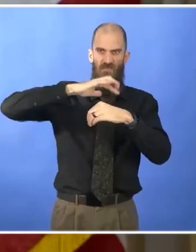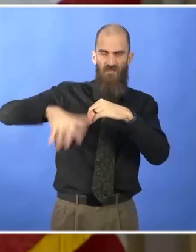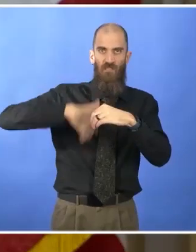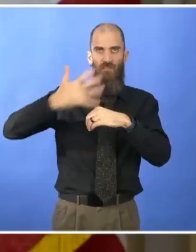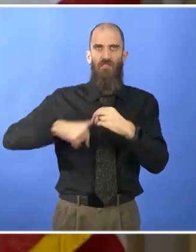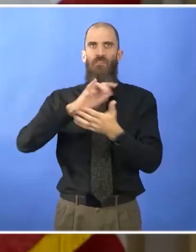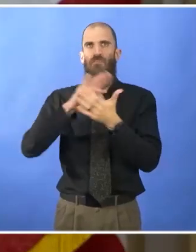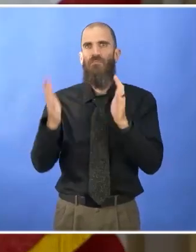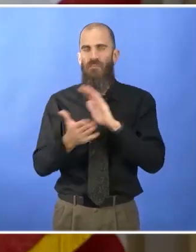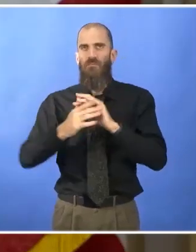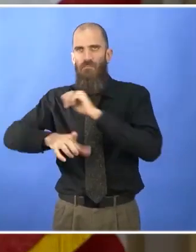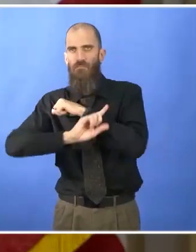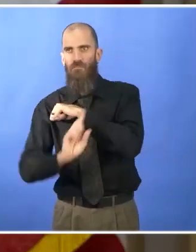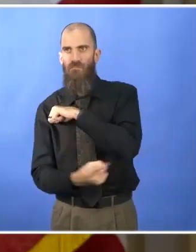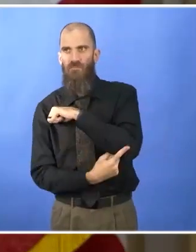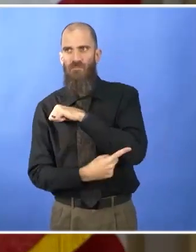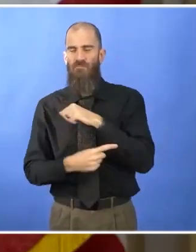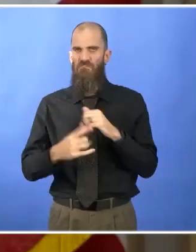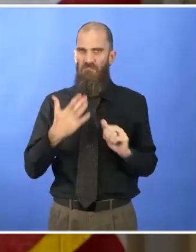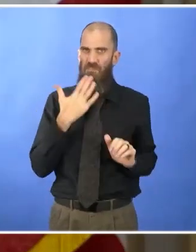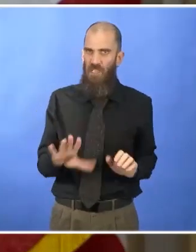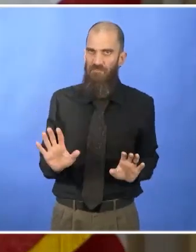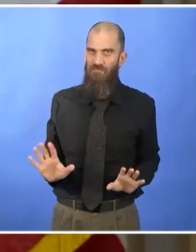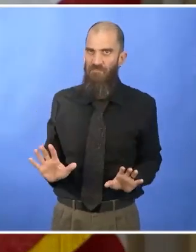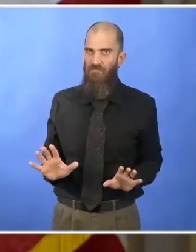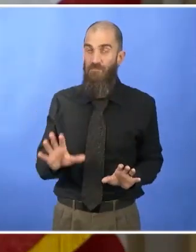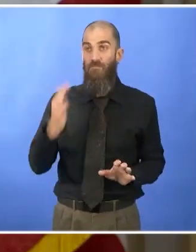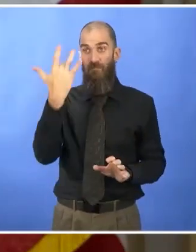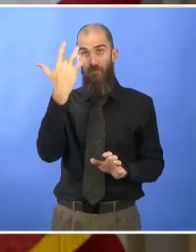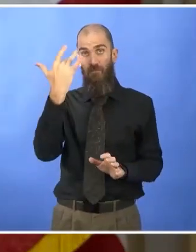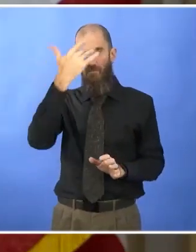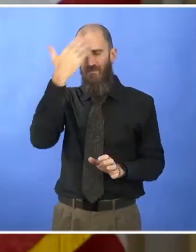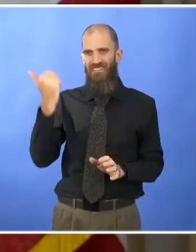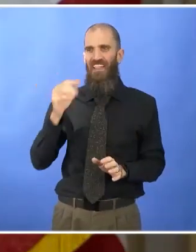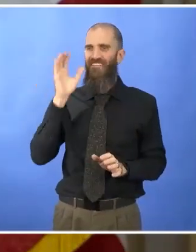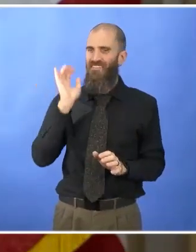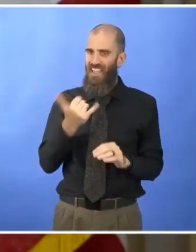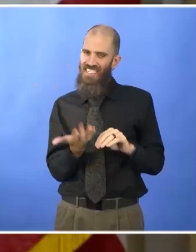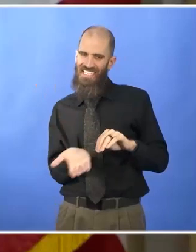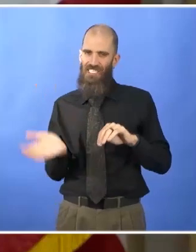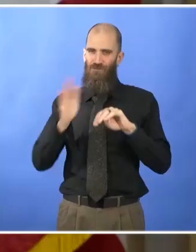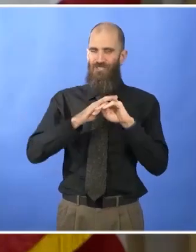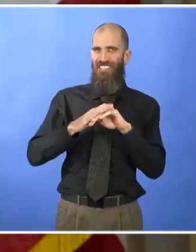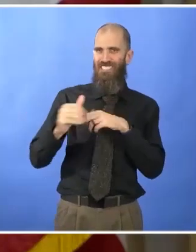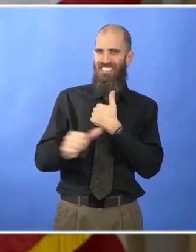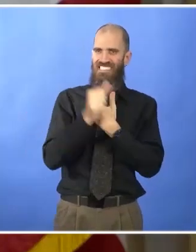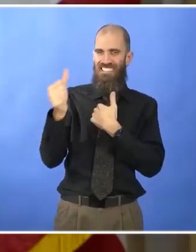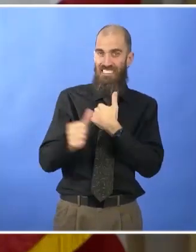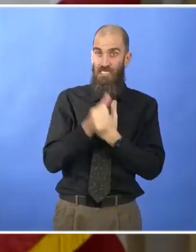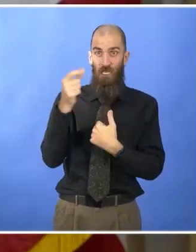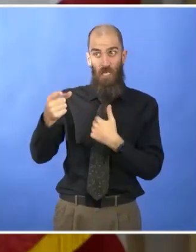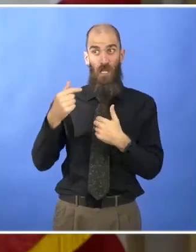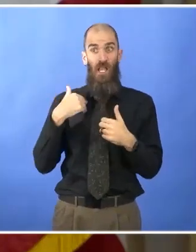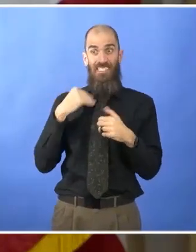HARM SATELLITES WE COUNT ON. IT MAKES IT HARDER TO LAUNCH